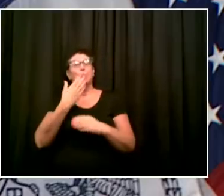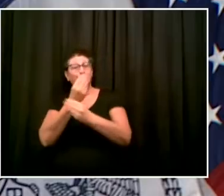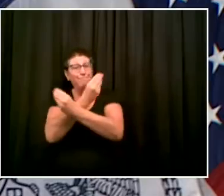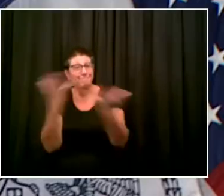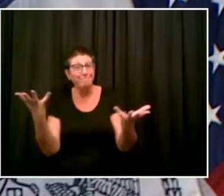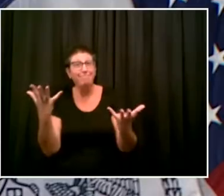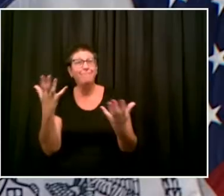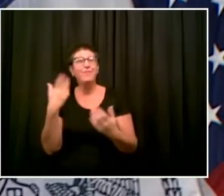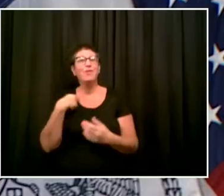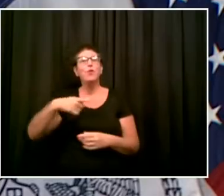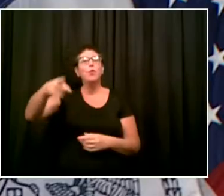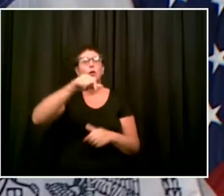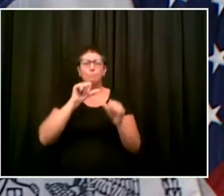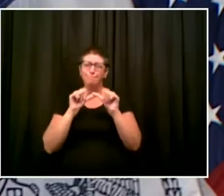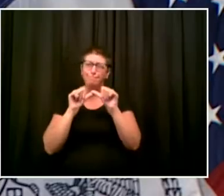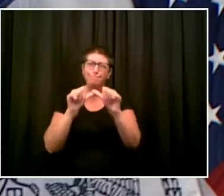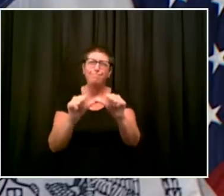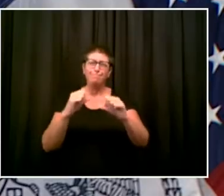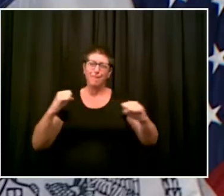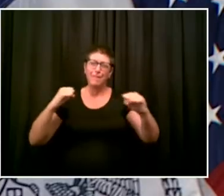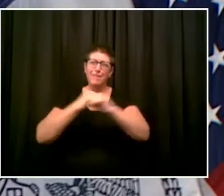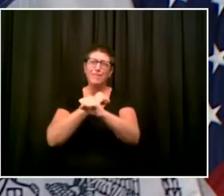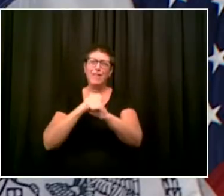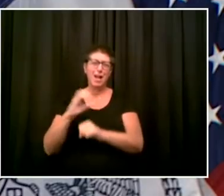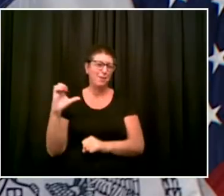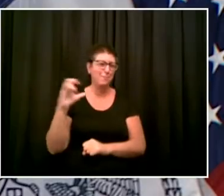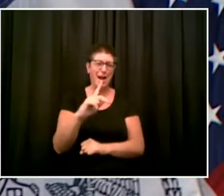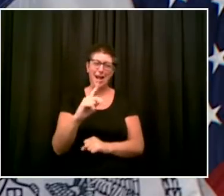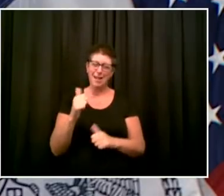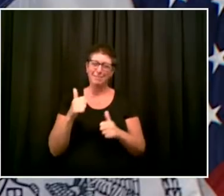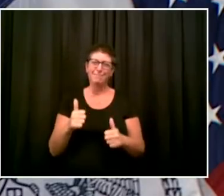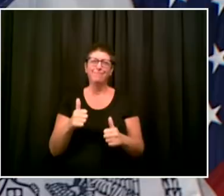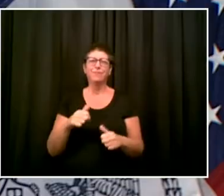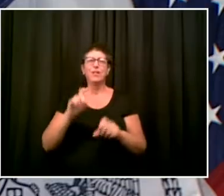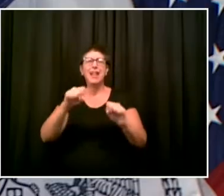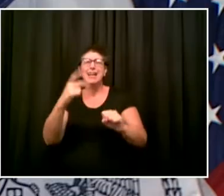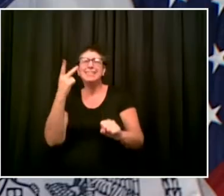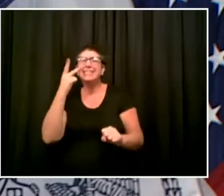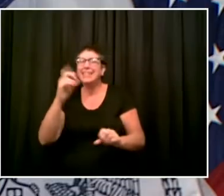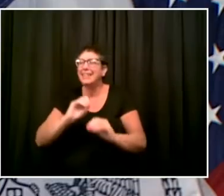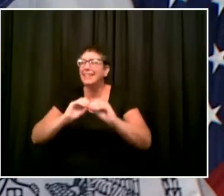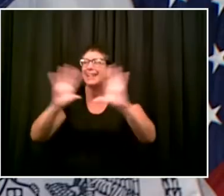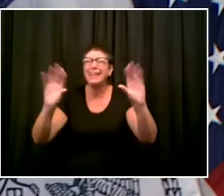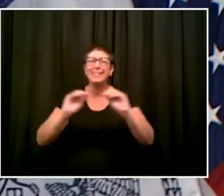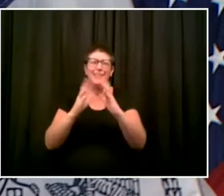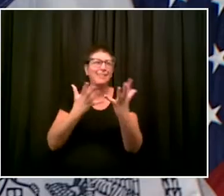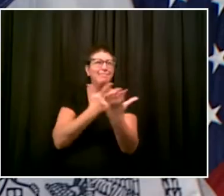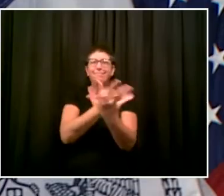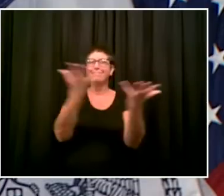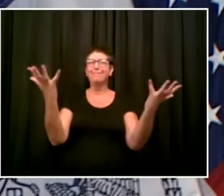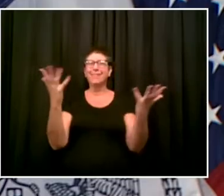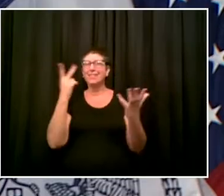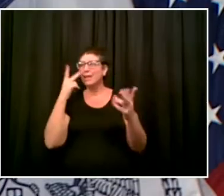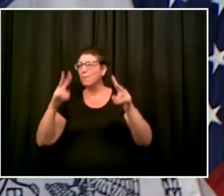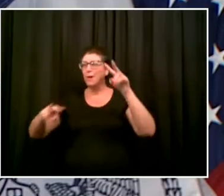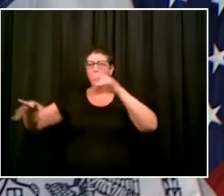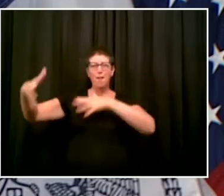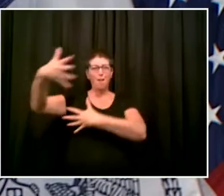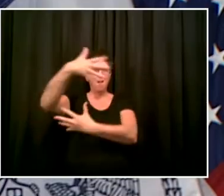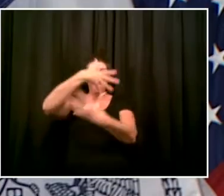THE CITY HAS EVE RFEACD. HERE IS A GOOD